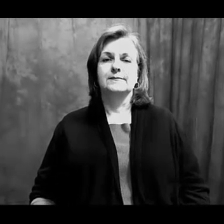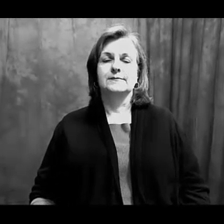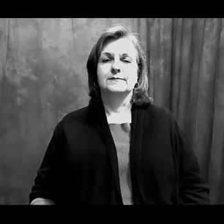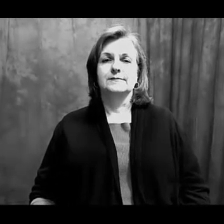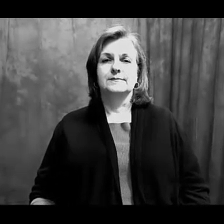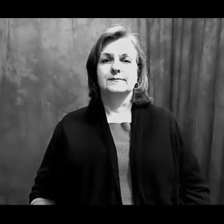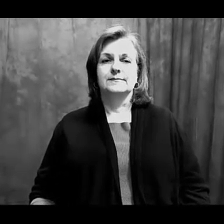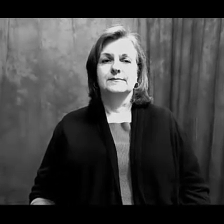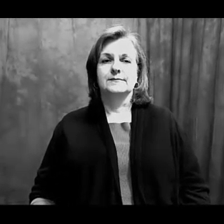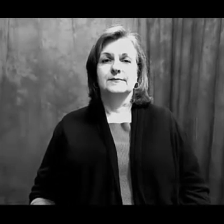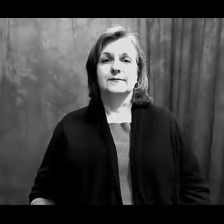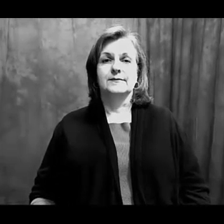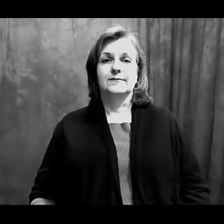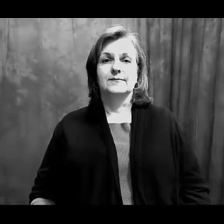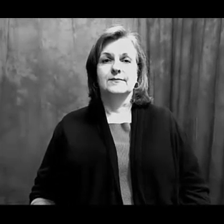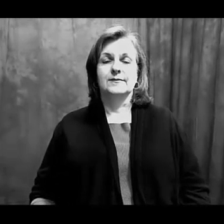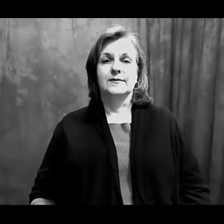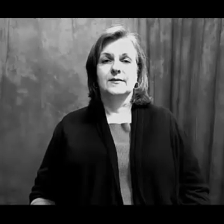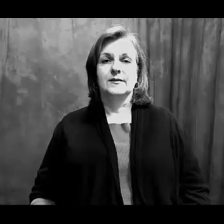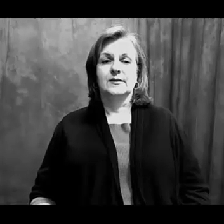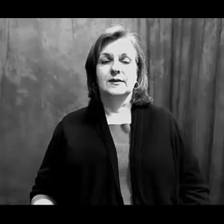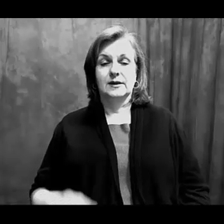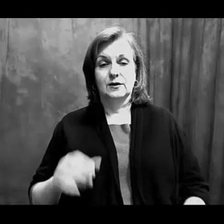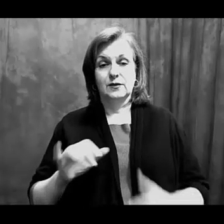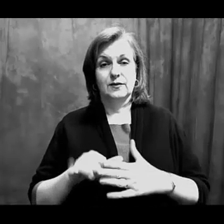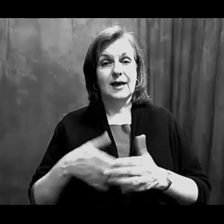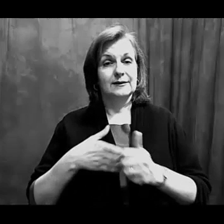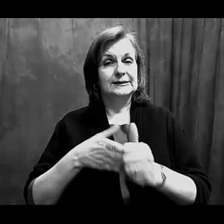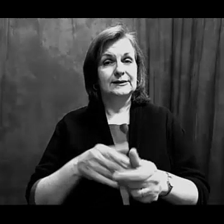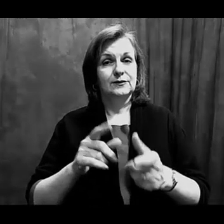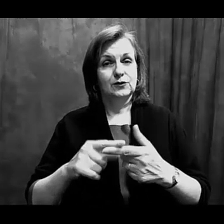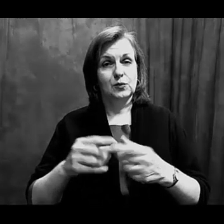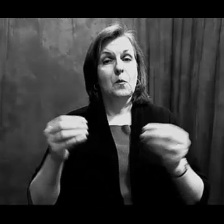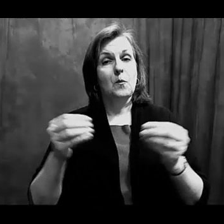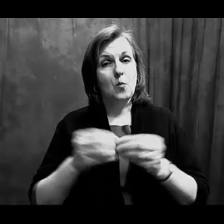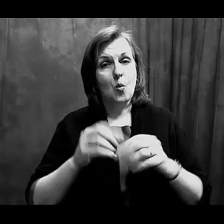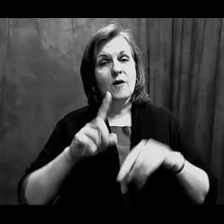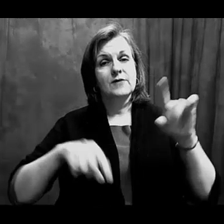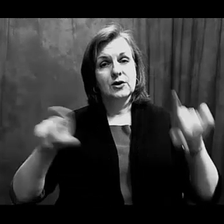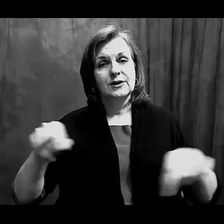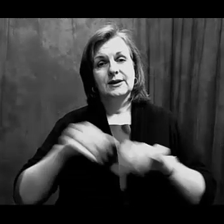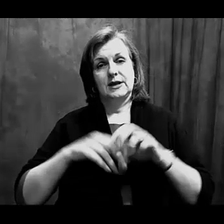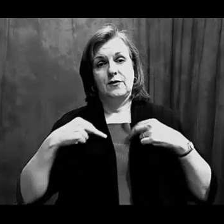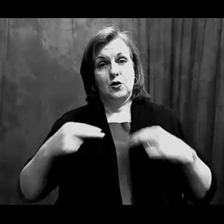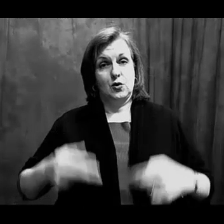we're introducing a higher level of variation to the human population